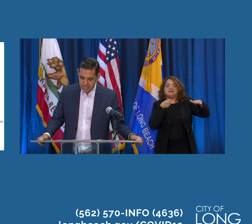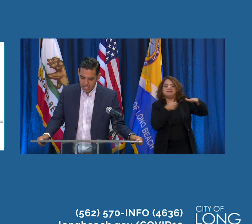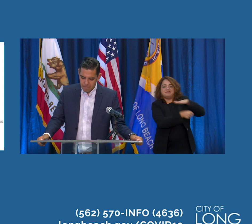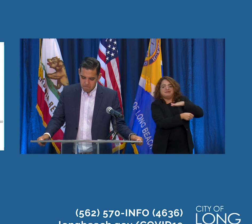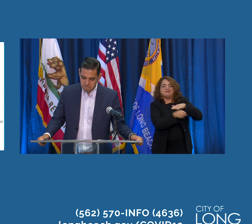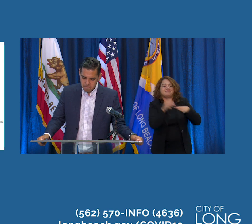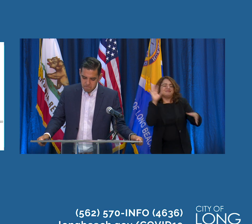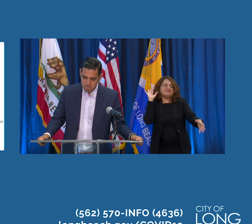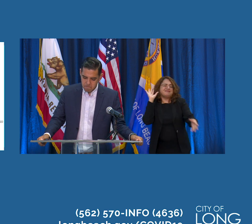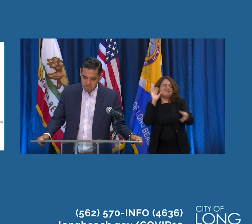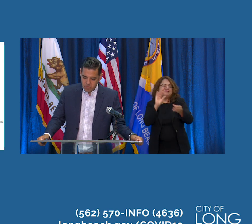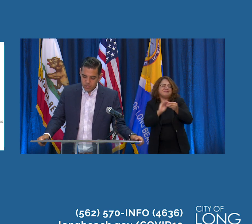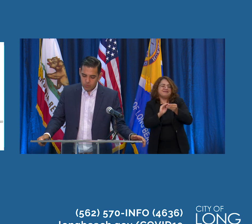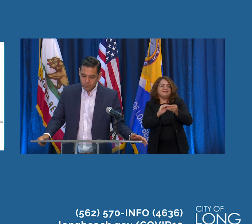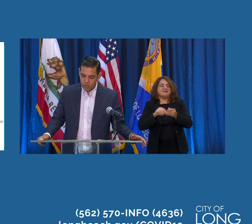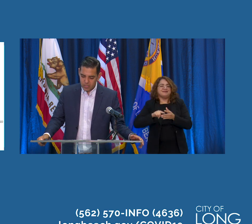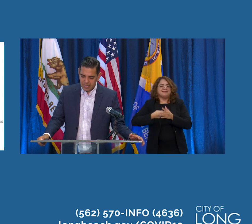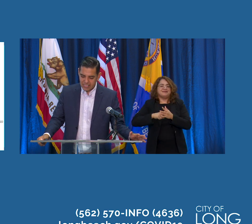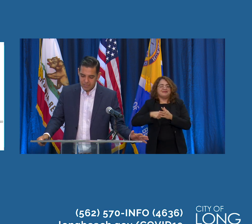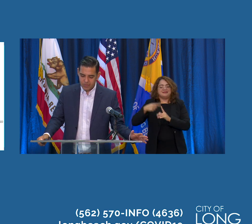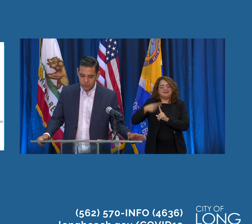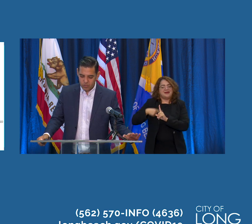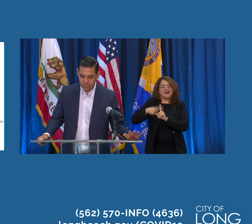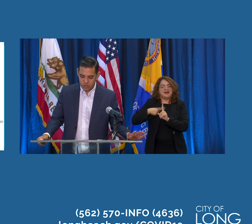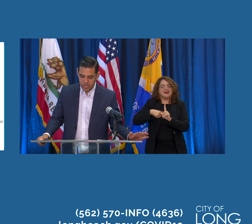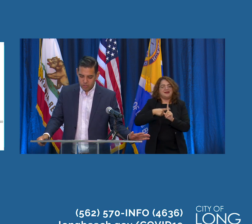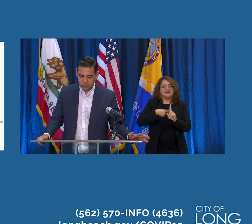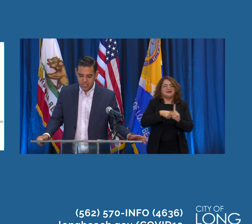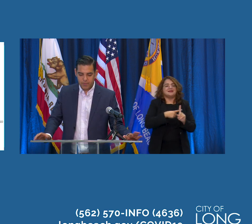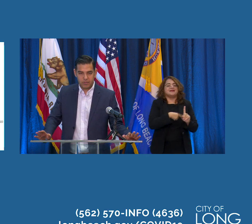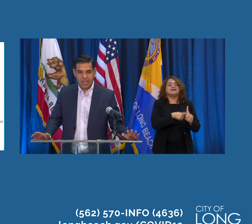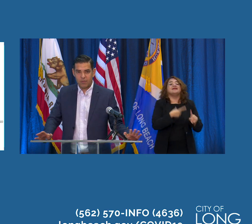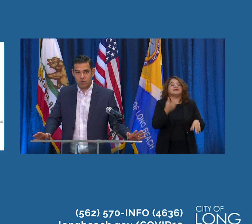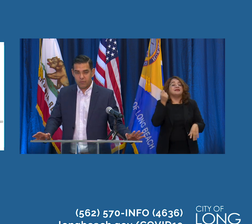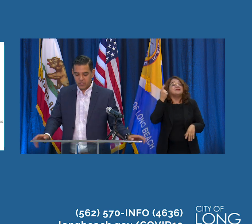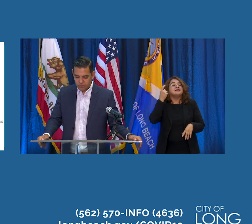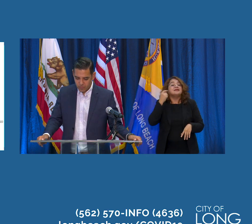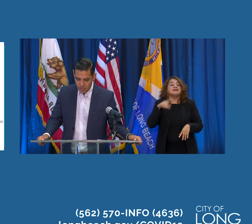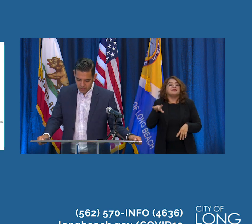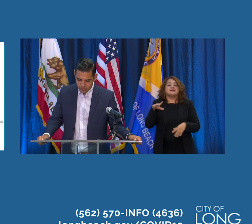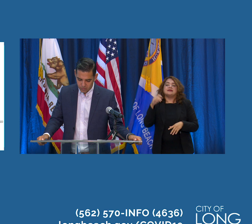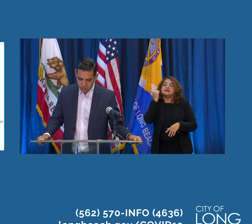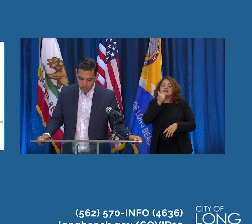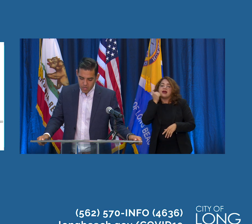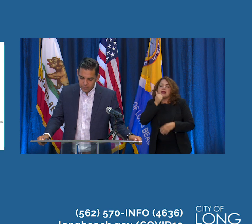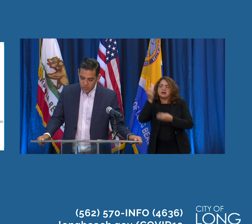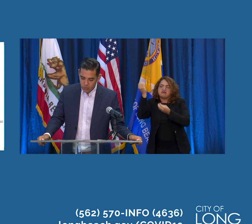And these are reported daily but of course they change over time as they gather more information from hospitals.